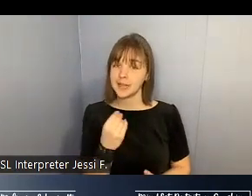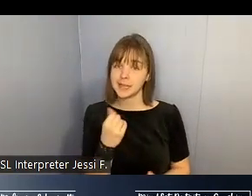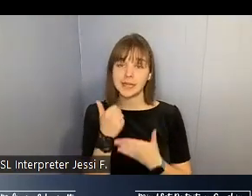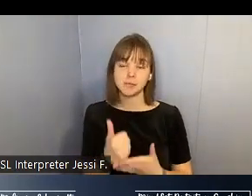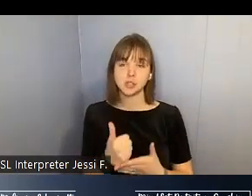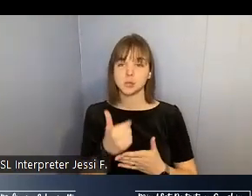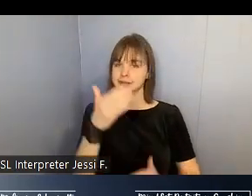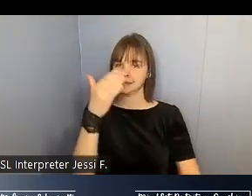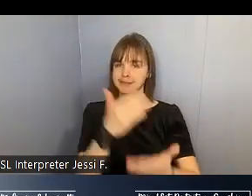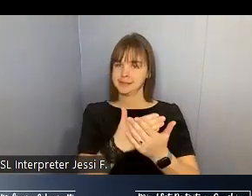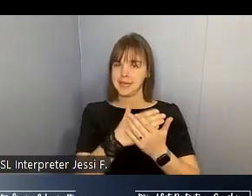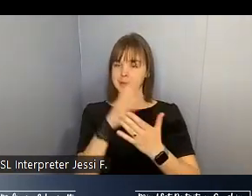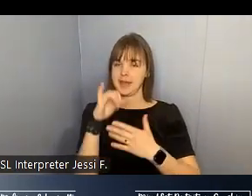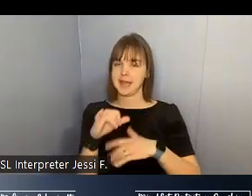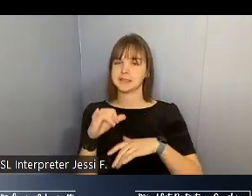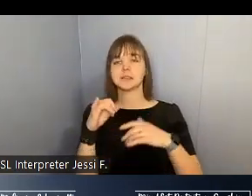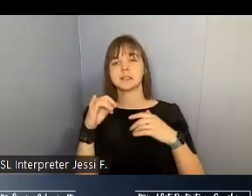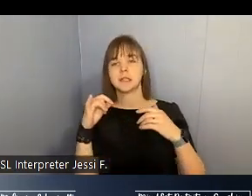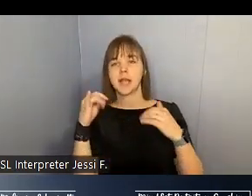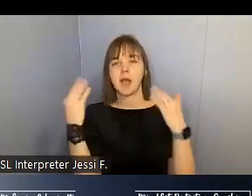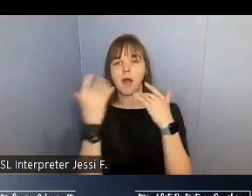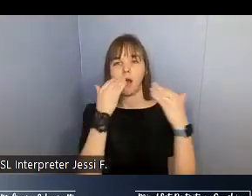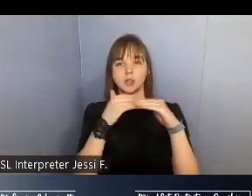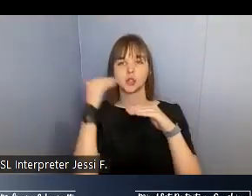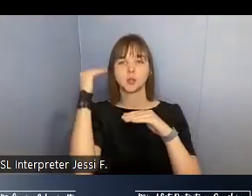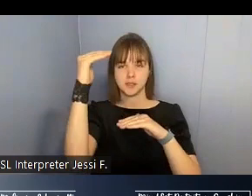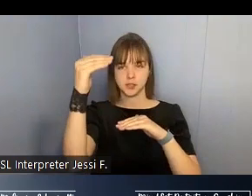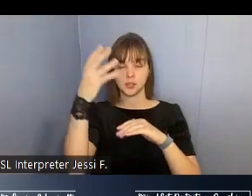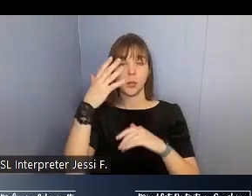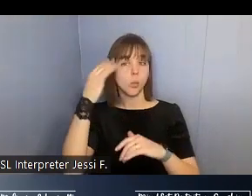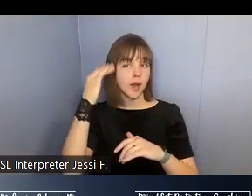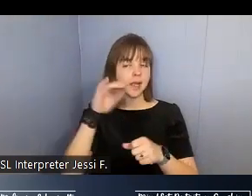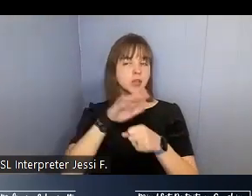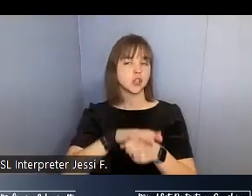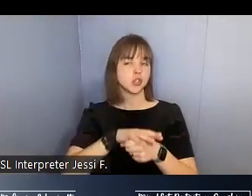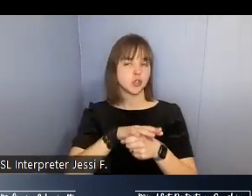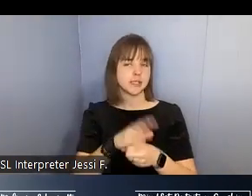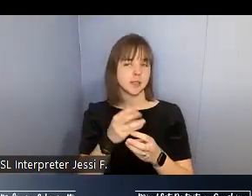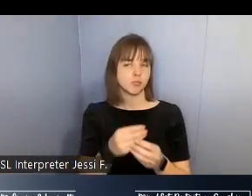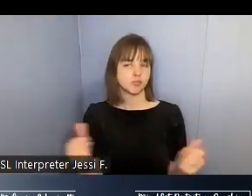simply by the act of taking the stress away from eating. It helps with yo-yo dieting.